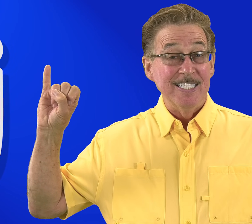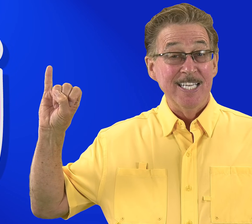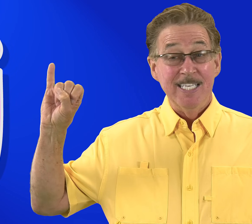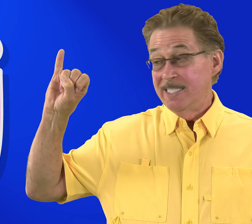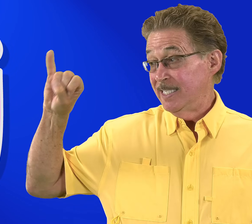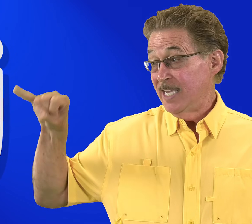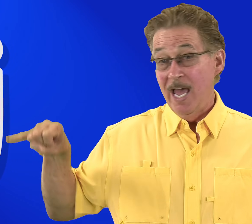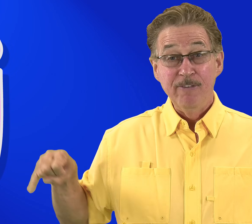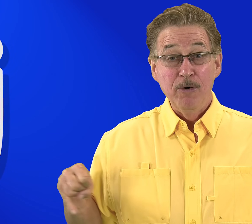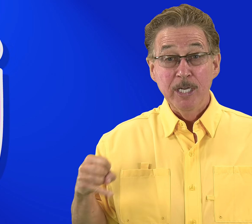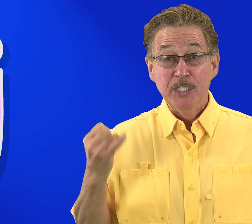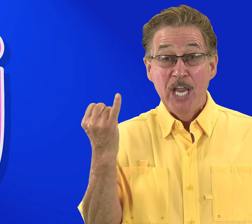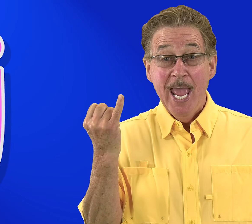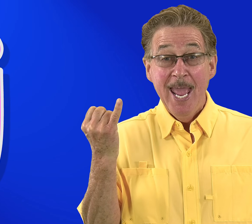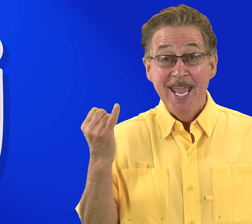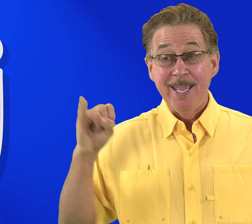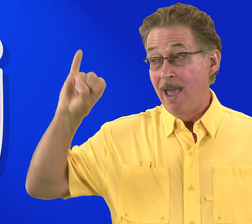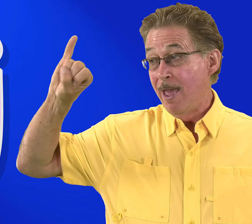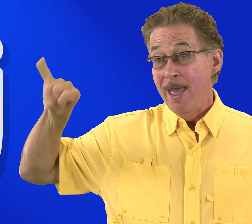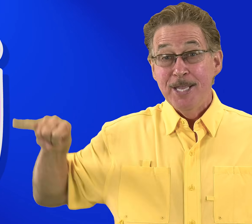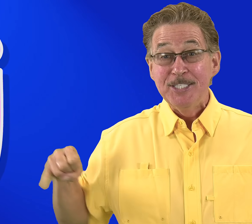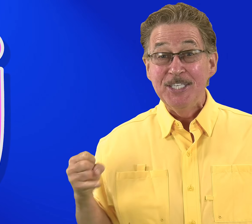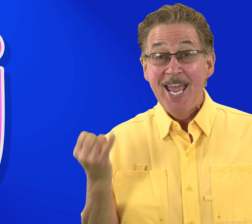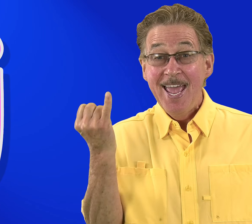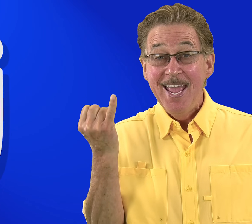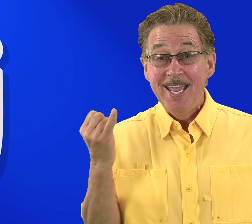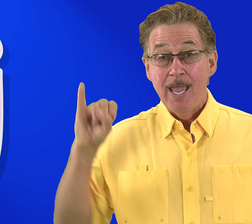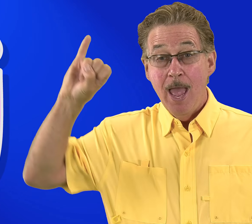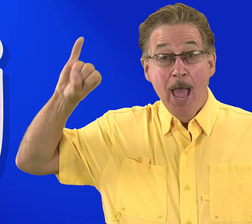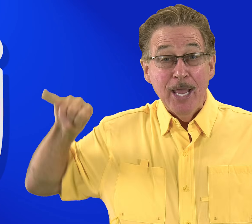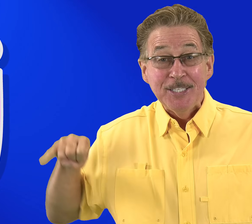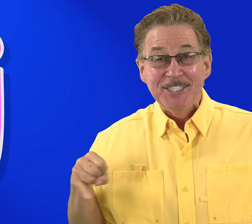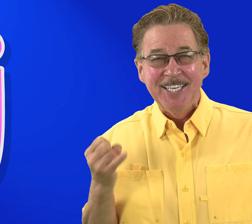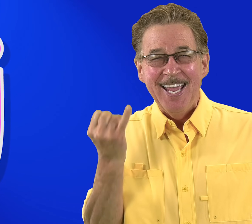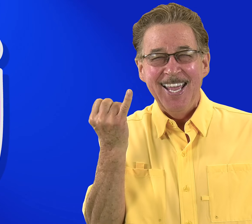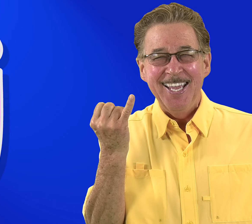This is the sign for J j, J j, J j